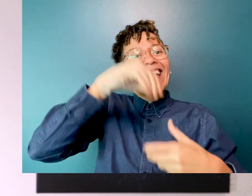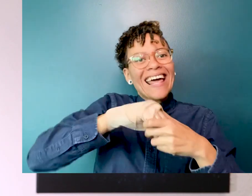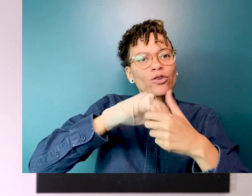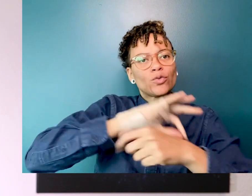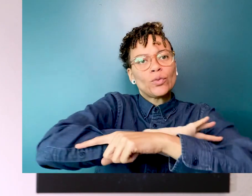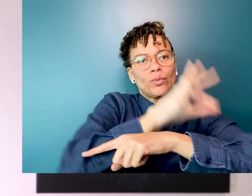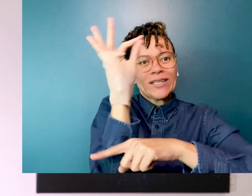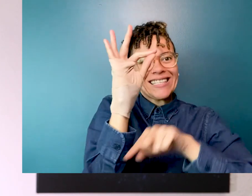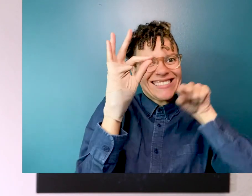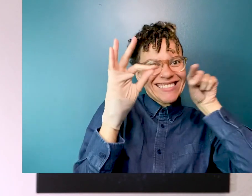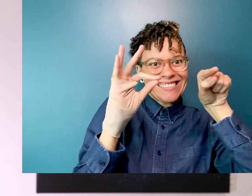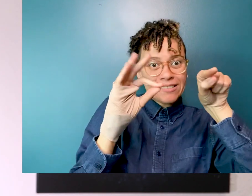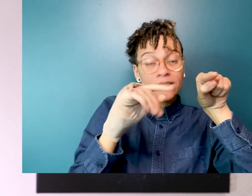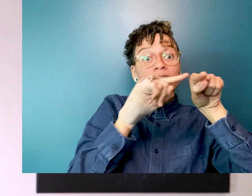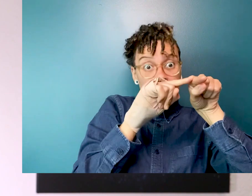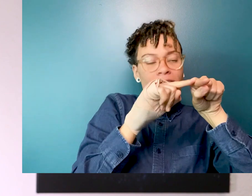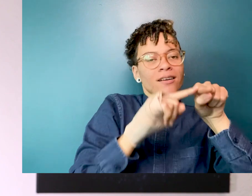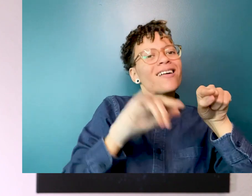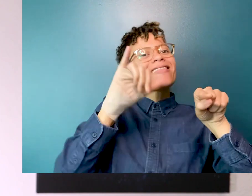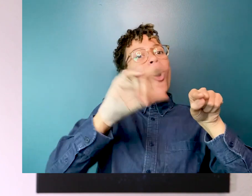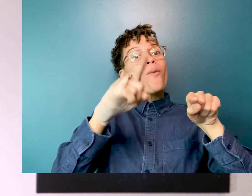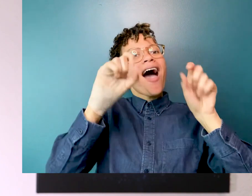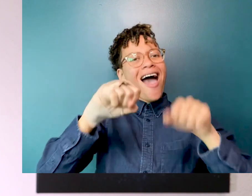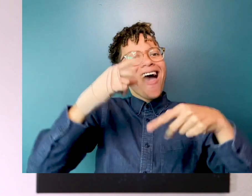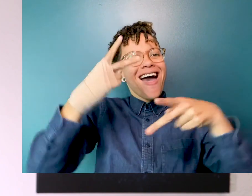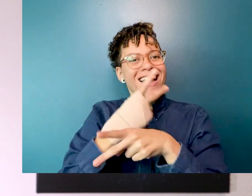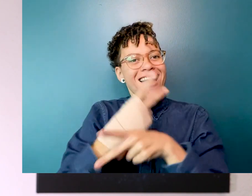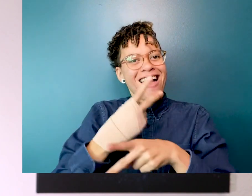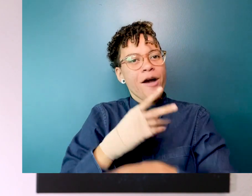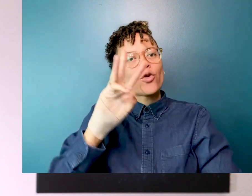So it’s pretty straightforward, pretty easy to calculate.